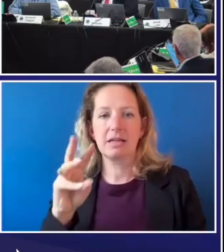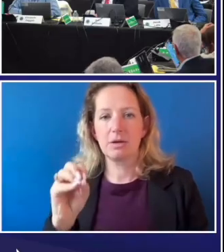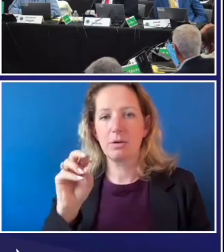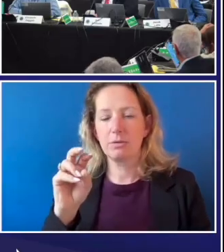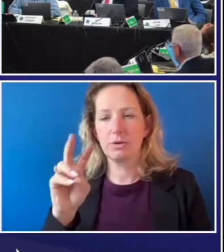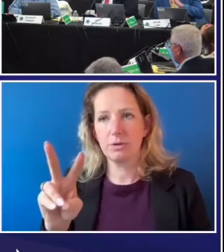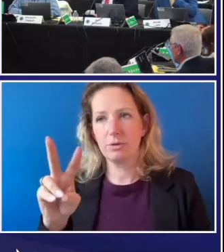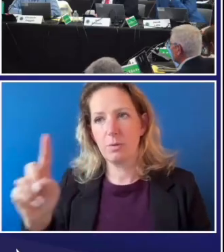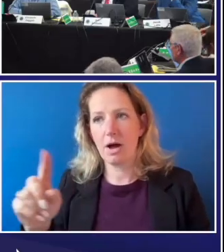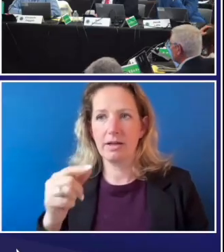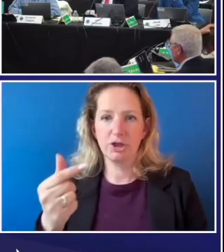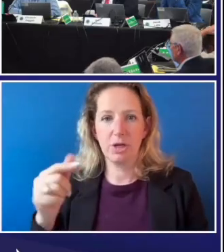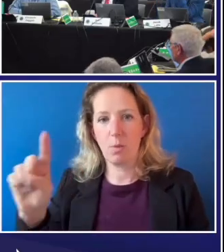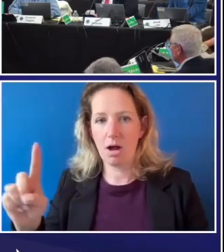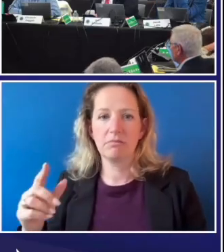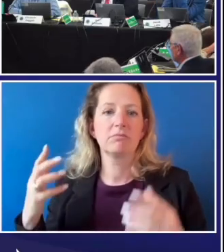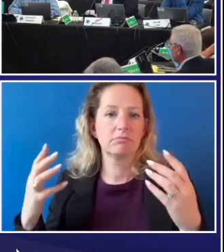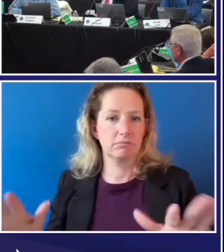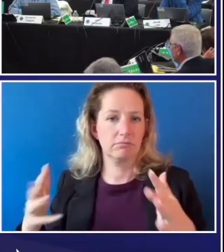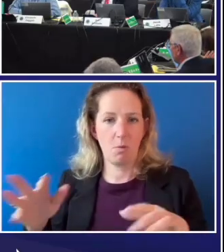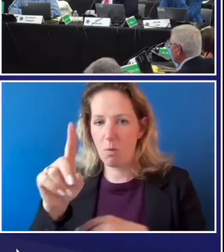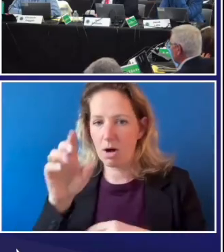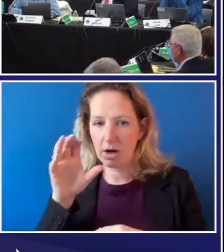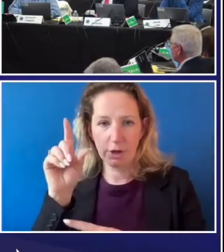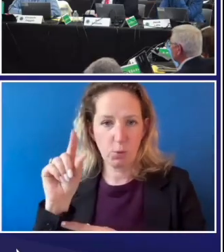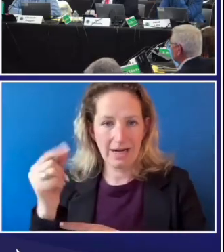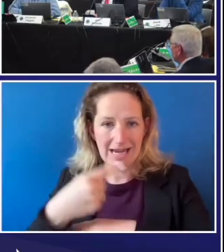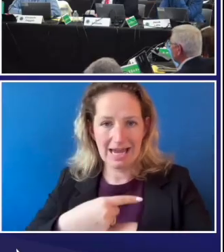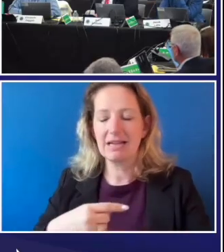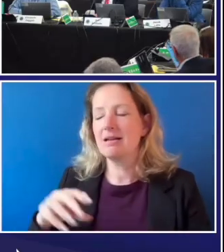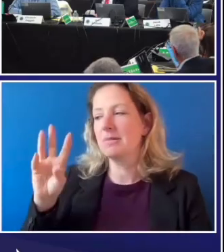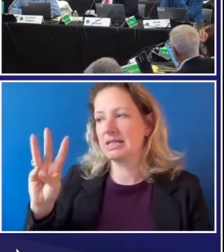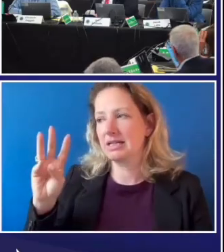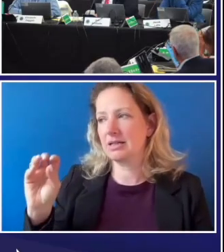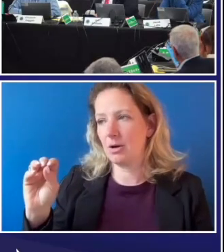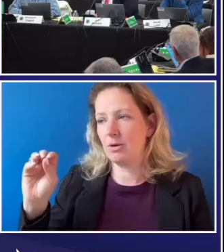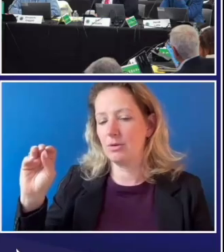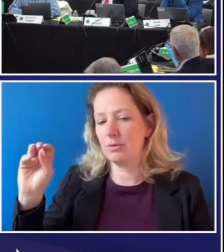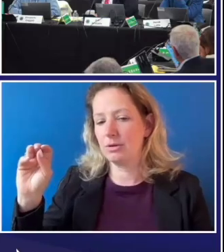It says within 120 days and then 602, 32 B2 is within 90 days.